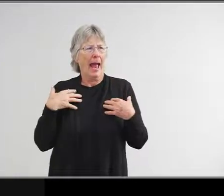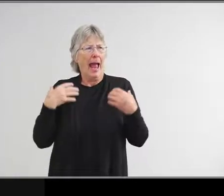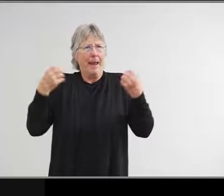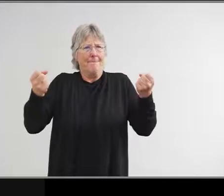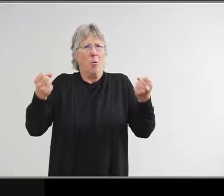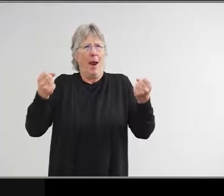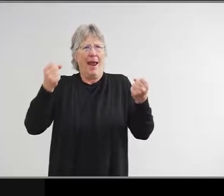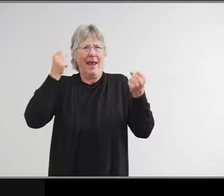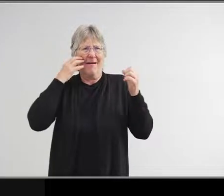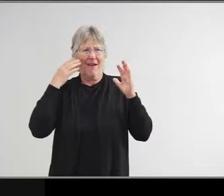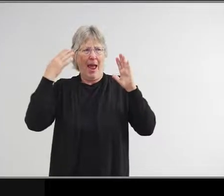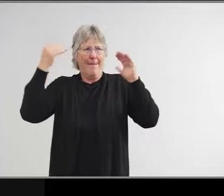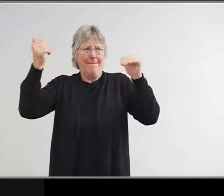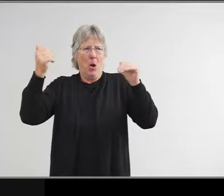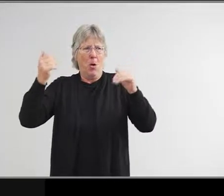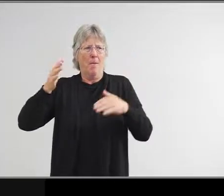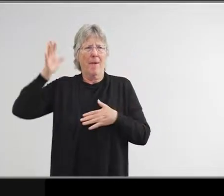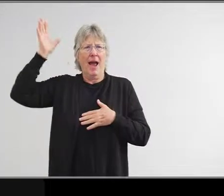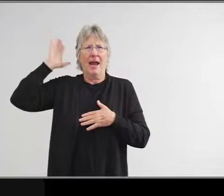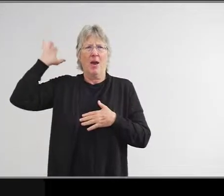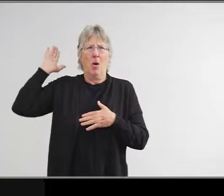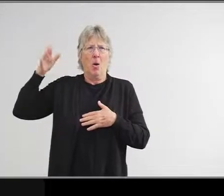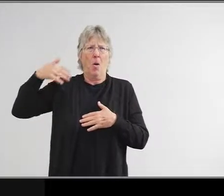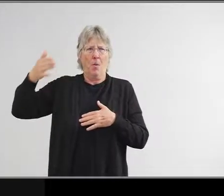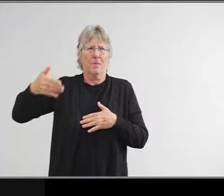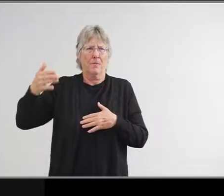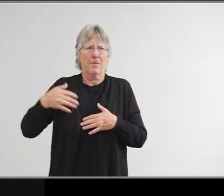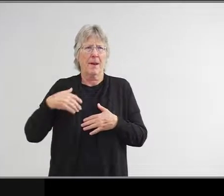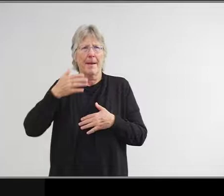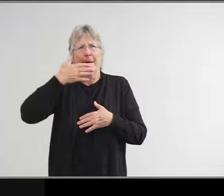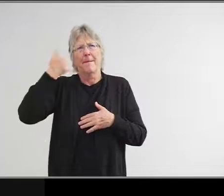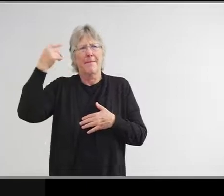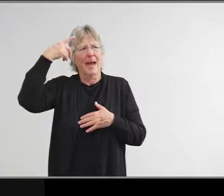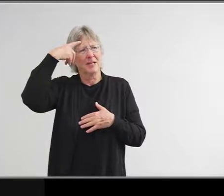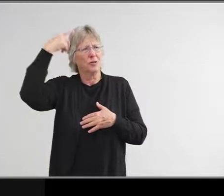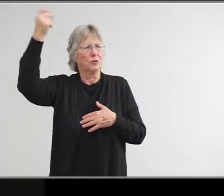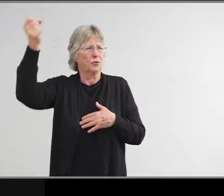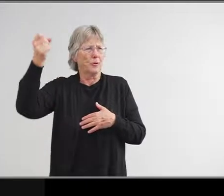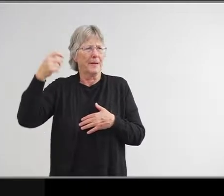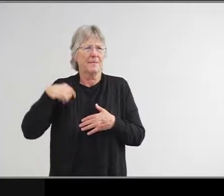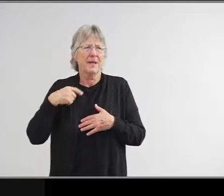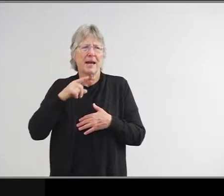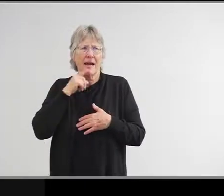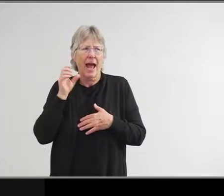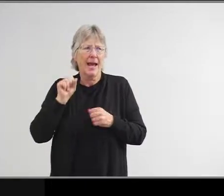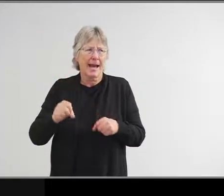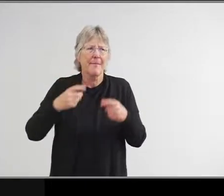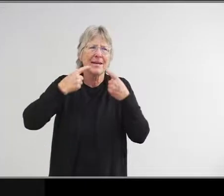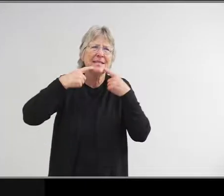I am my ancestor's wildest dreams. I am worthy of success, of respect, of safety of kindness and happiness."